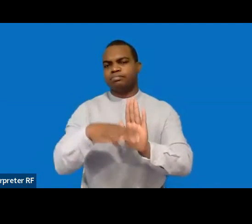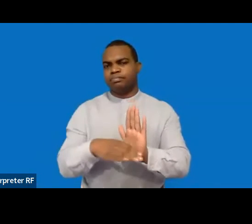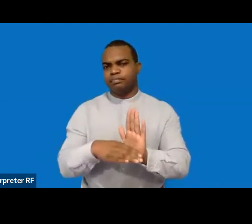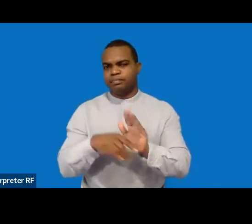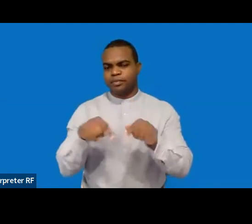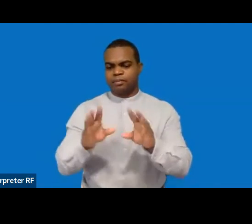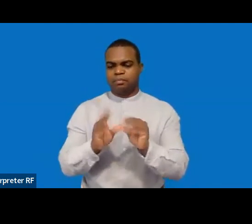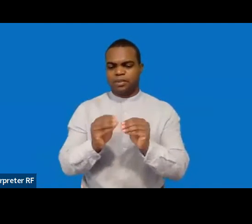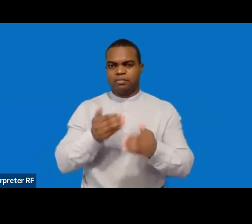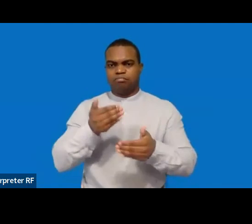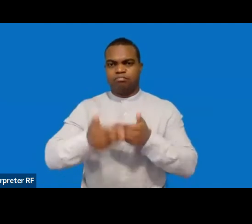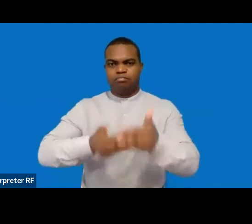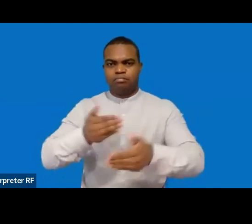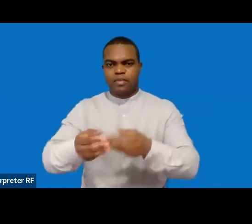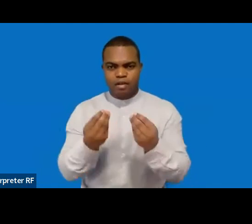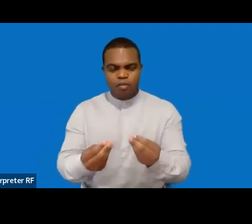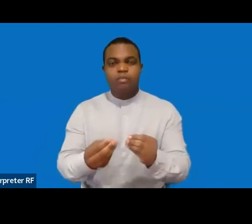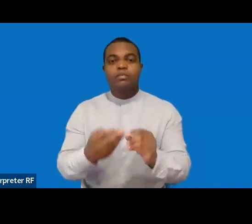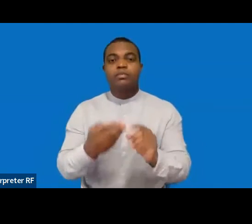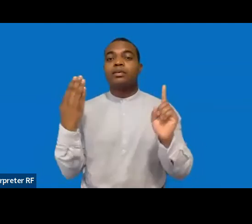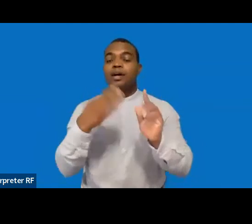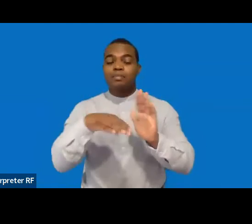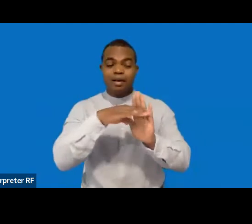and we are really pleased with this high participation.